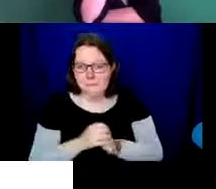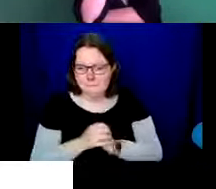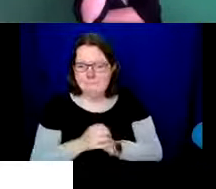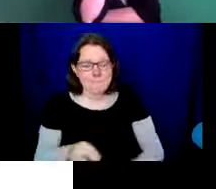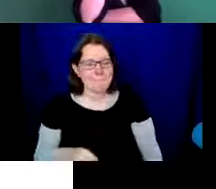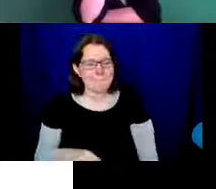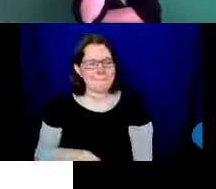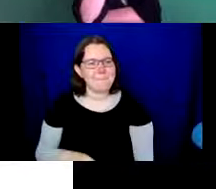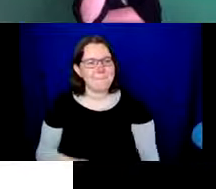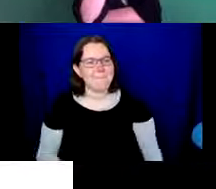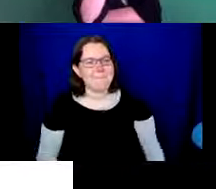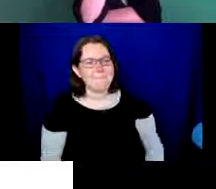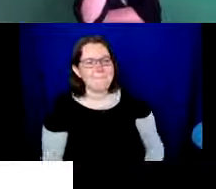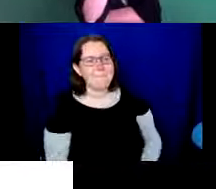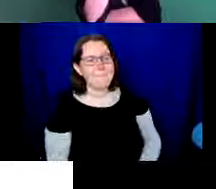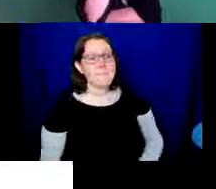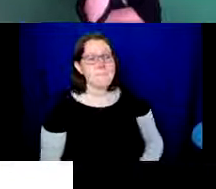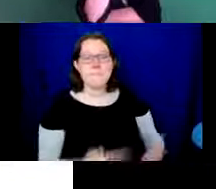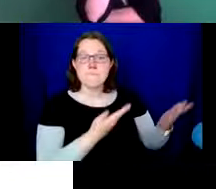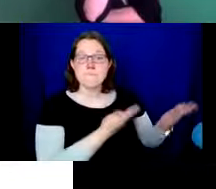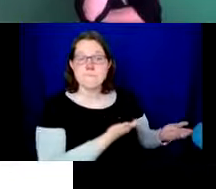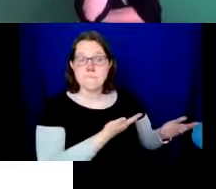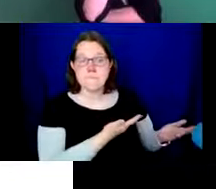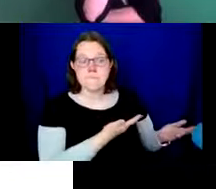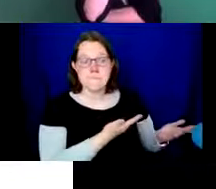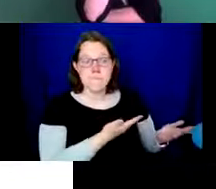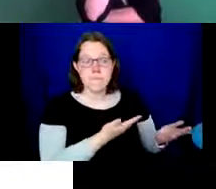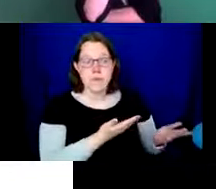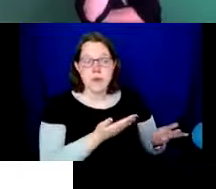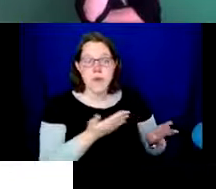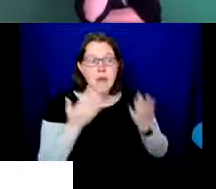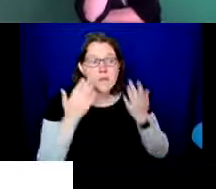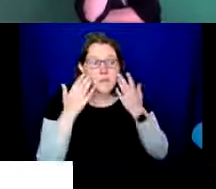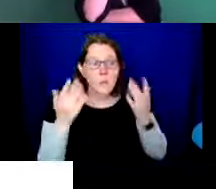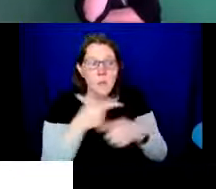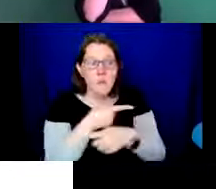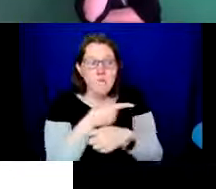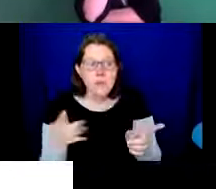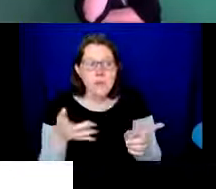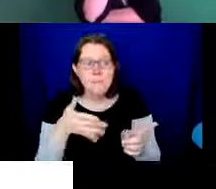um i don't know if any of you have looked at the durawood one to one that came out about three or